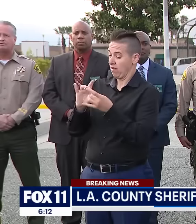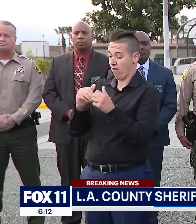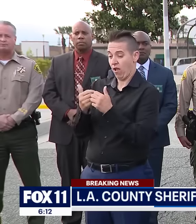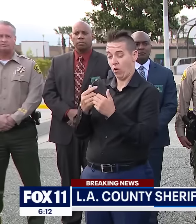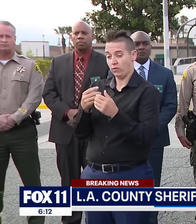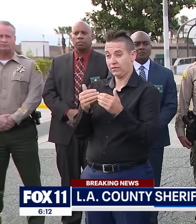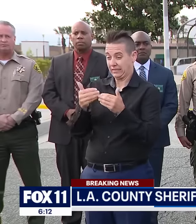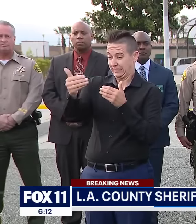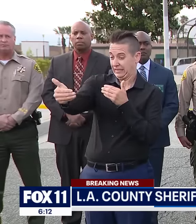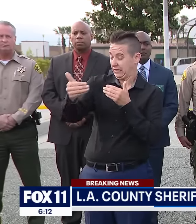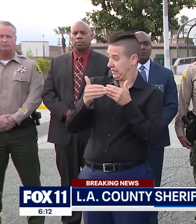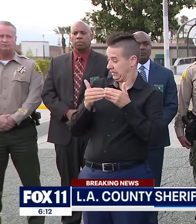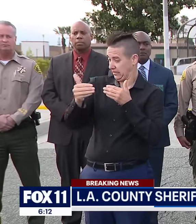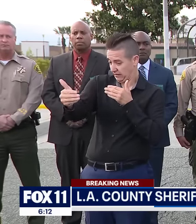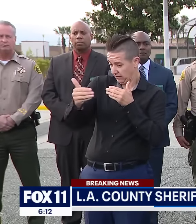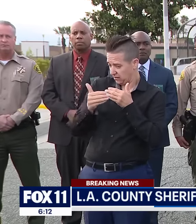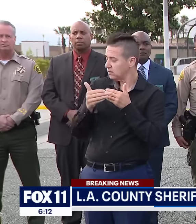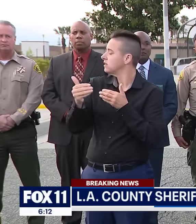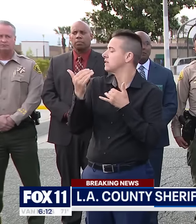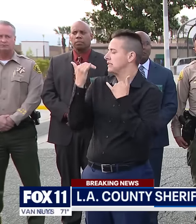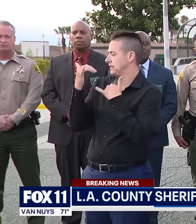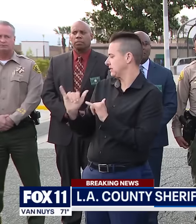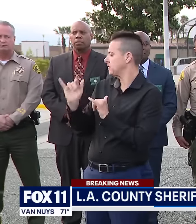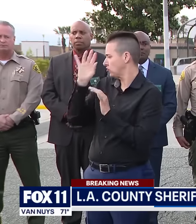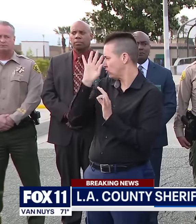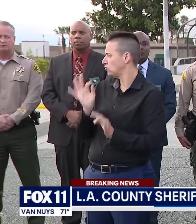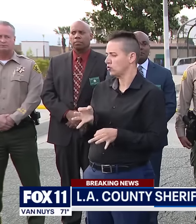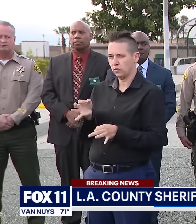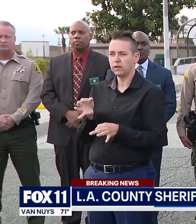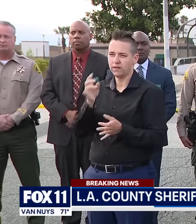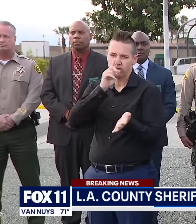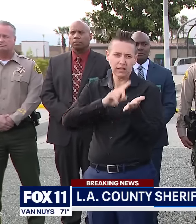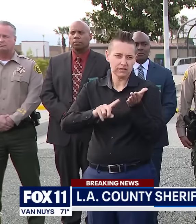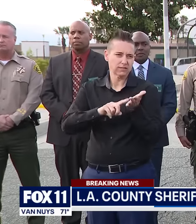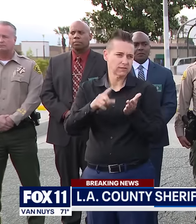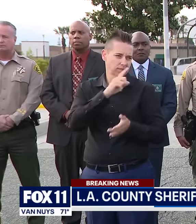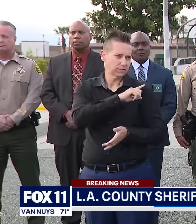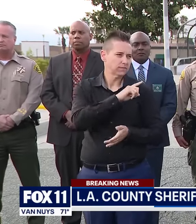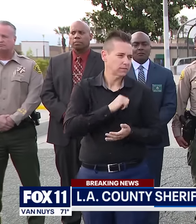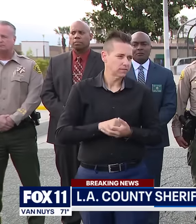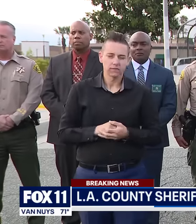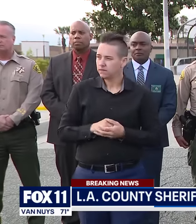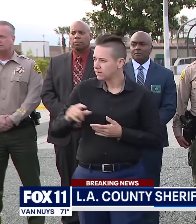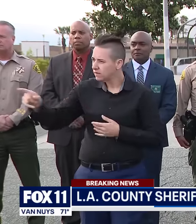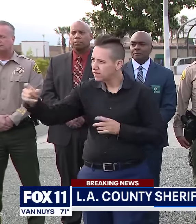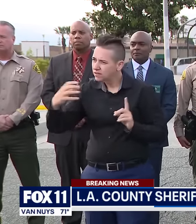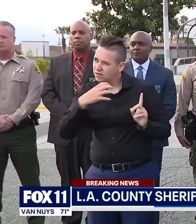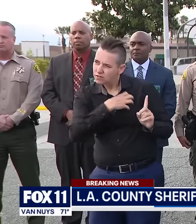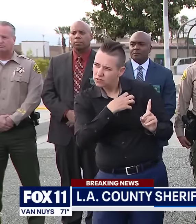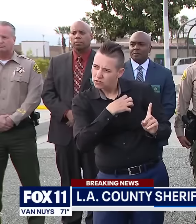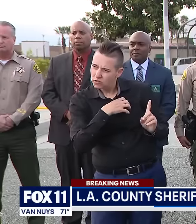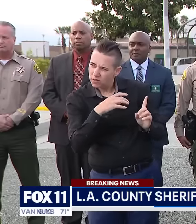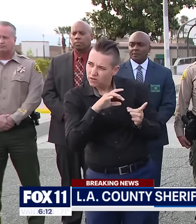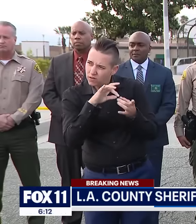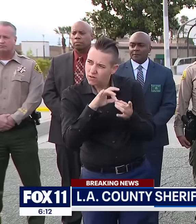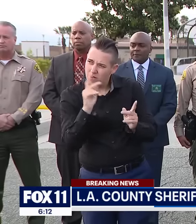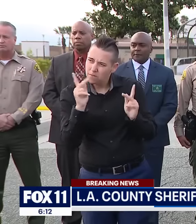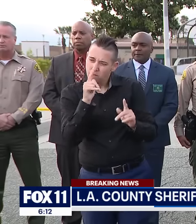crime investigation or a crime scene, I should say, I don't want to say just one. Two until